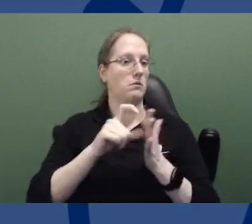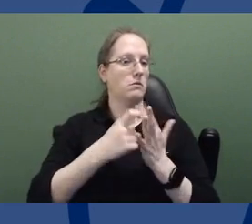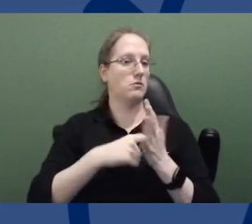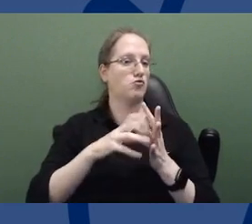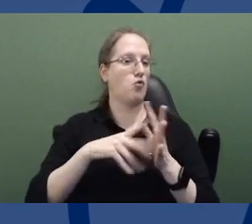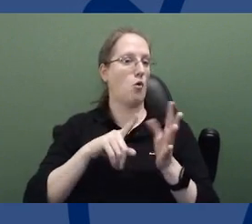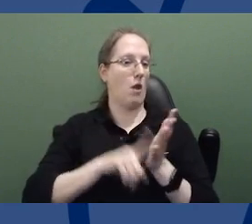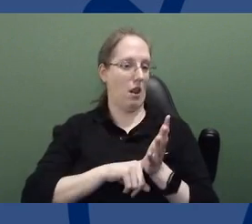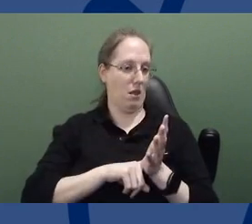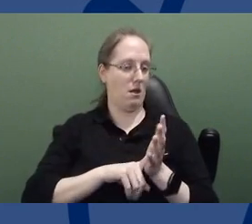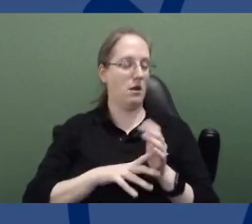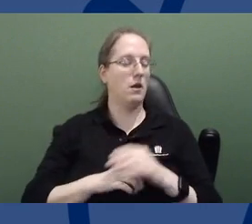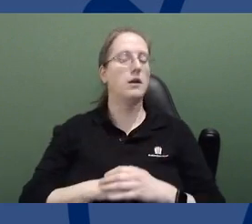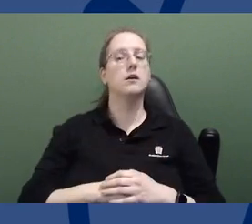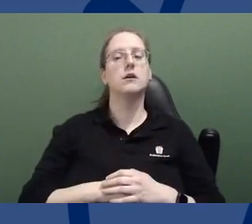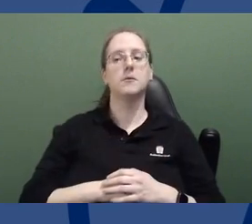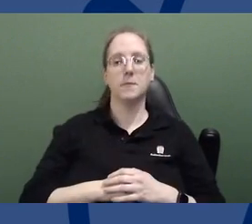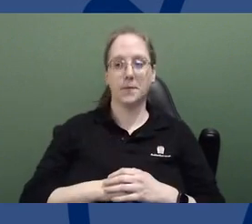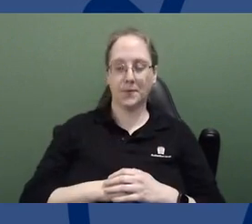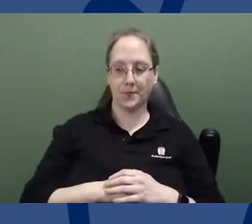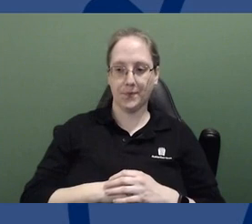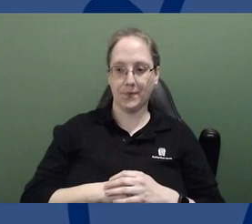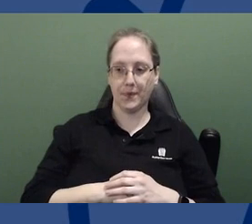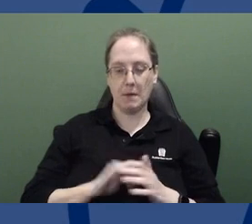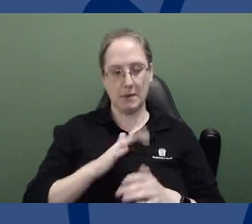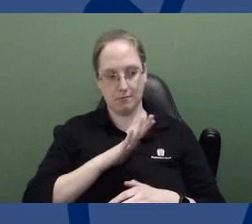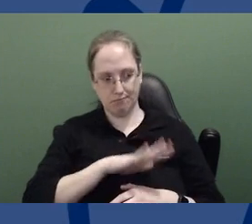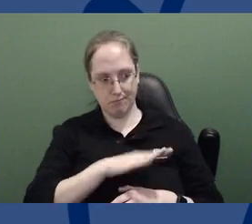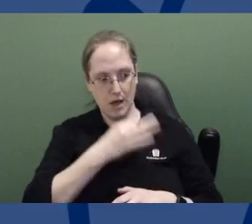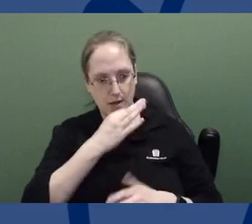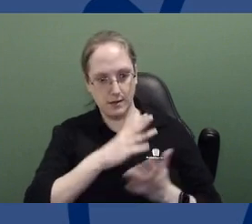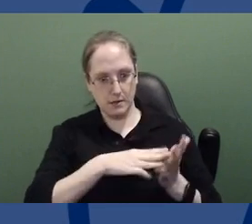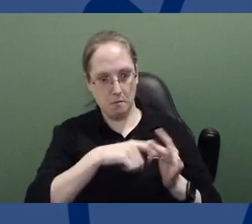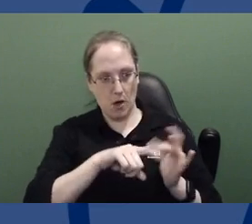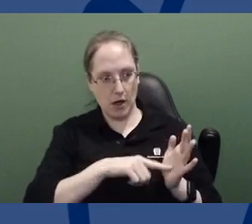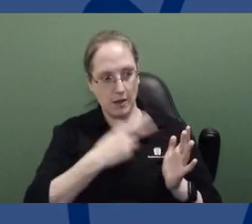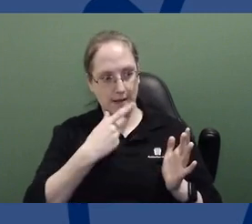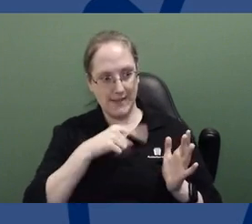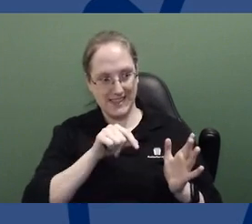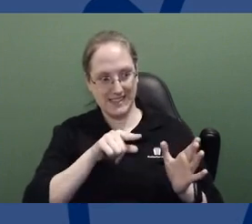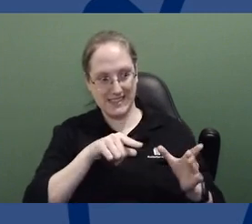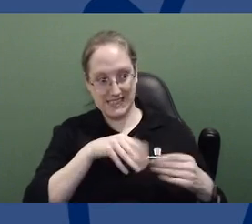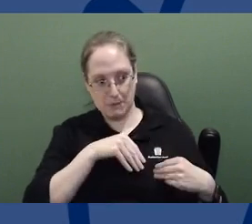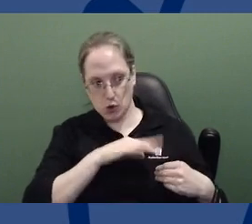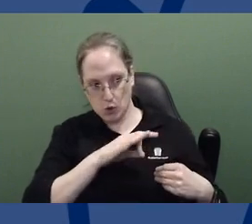whether that would be acceptable. Because if they've applied previously and been approved